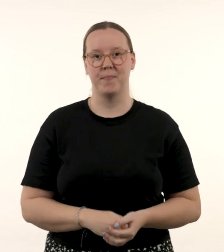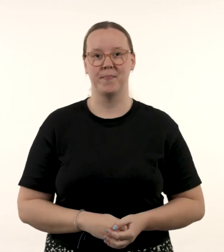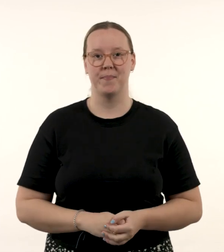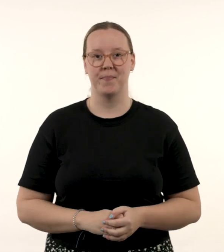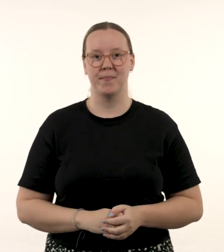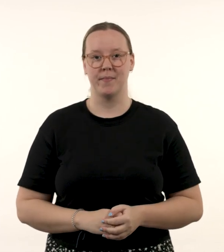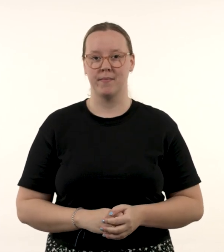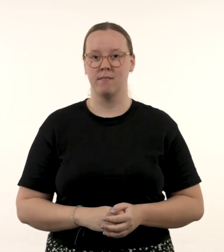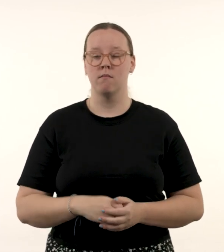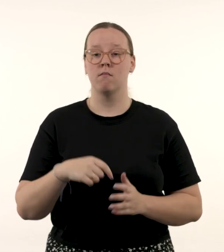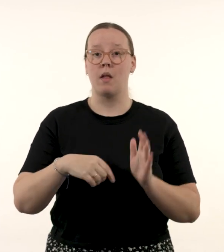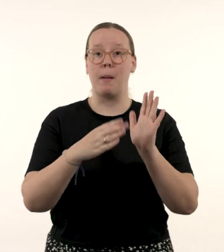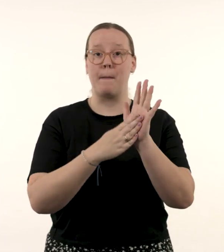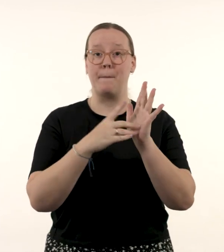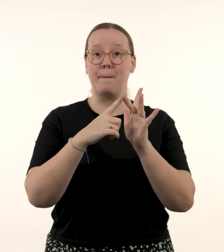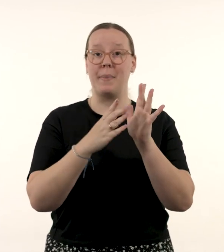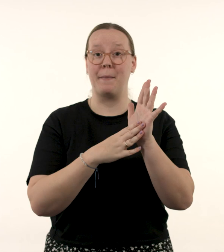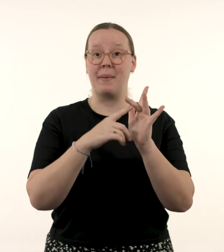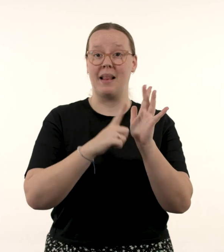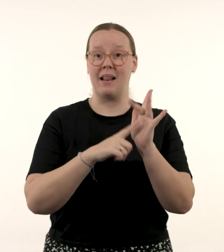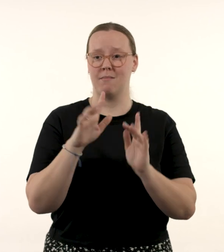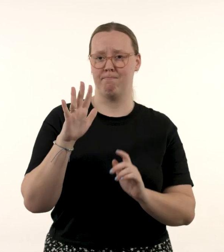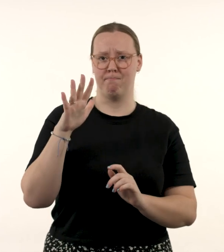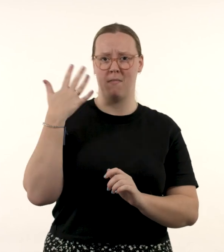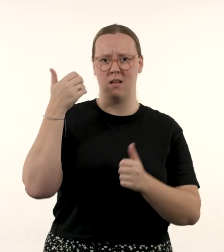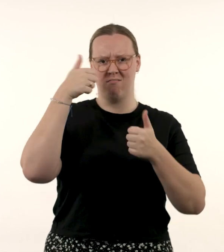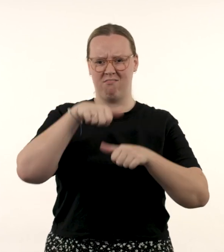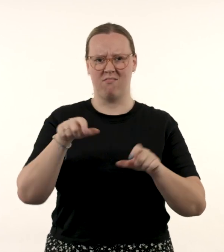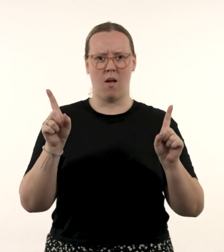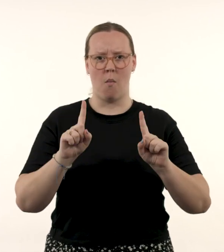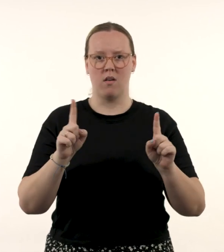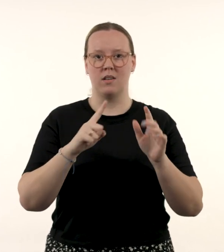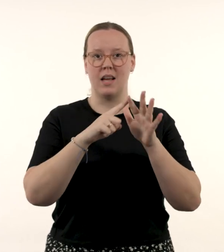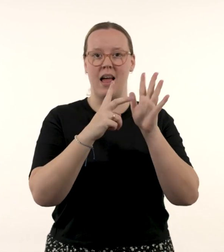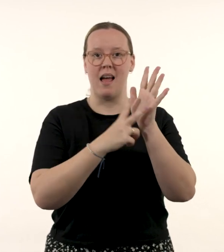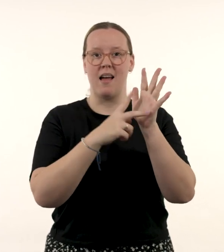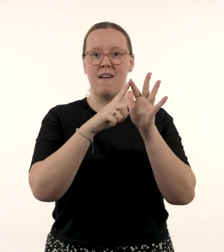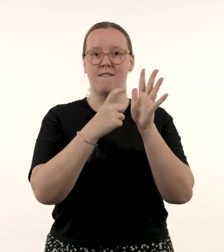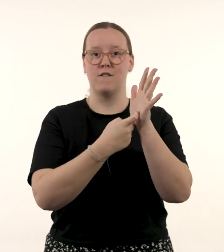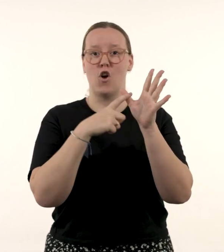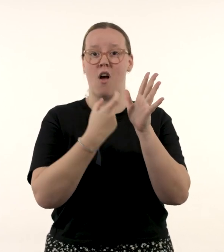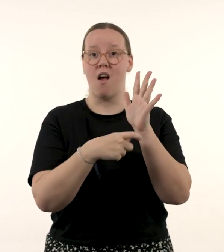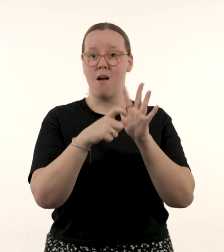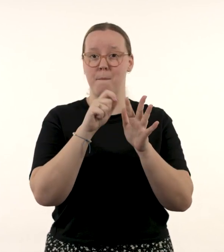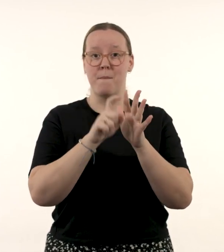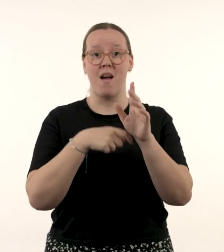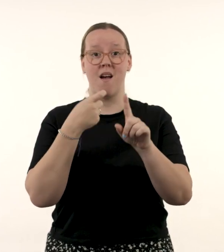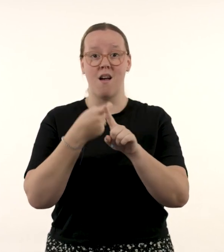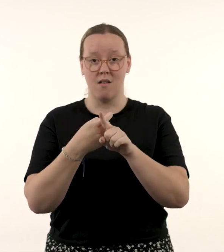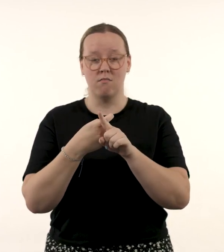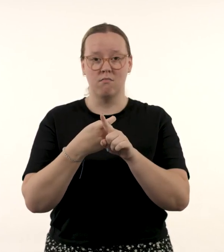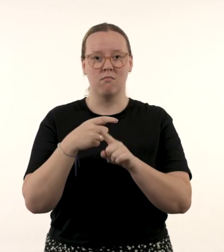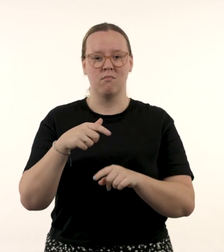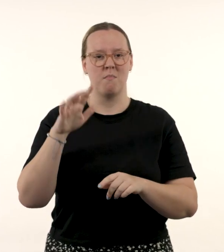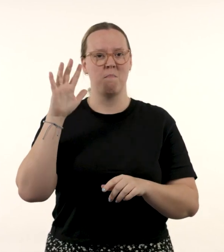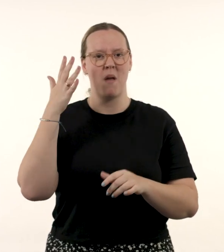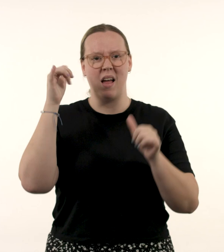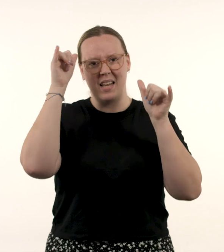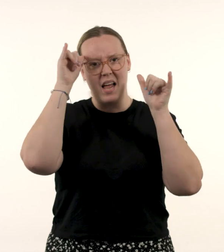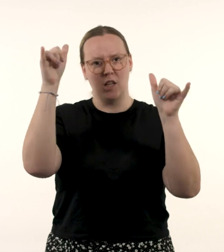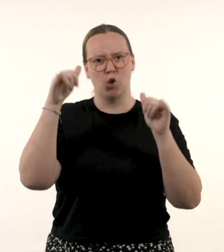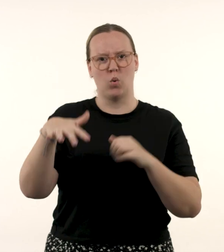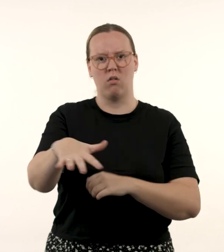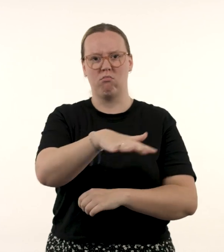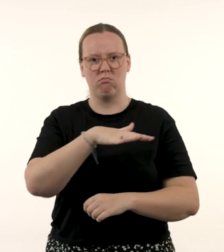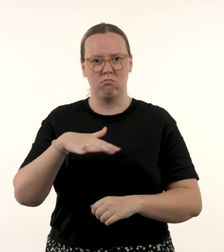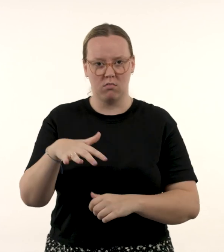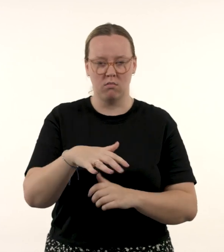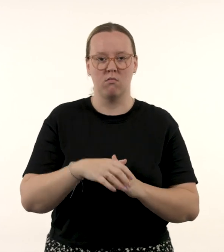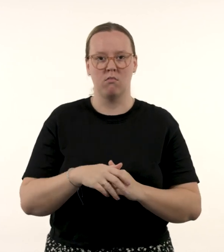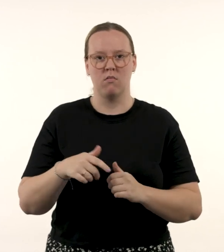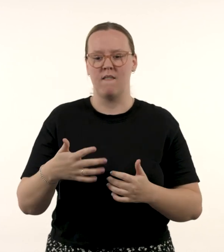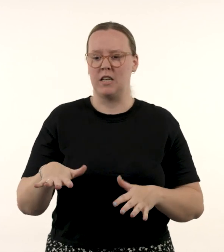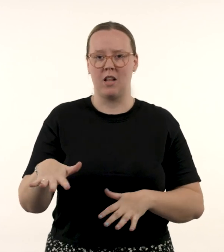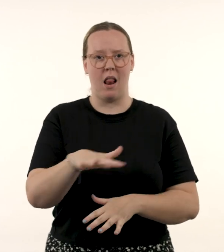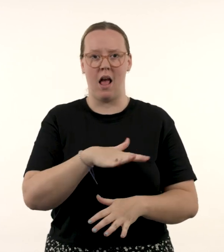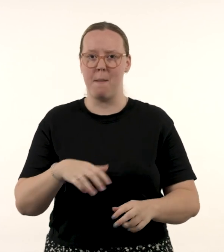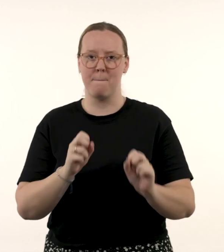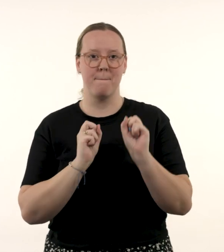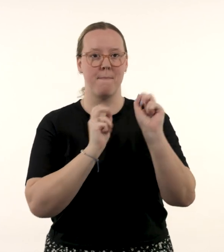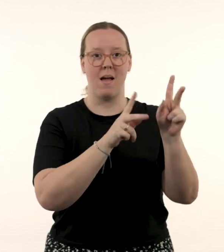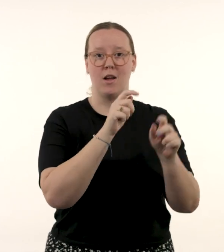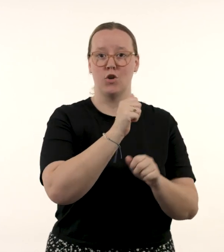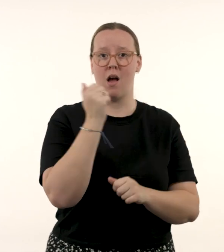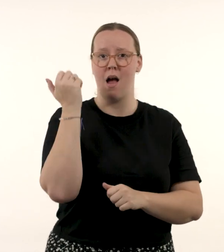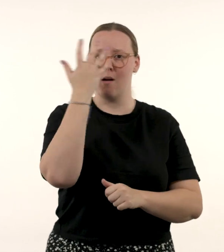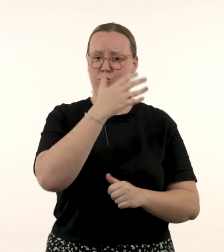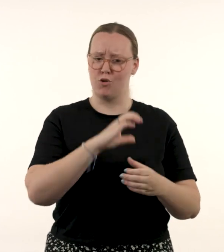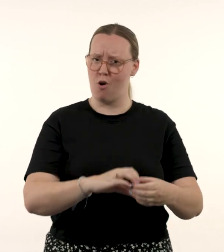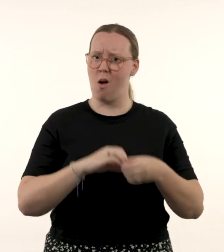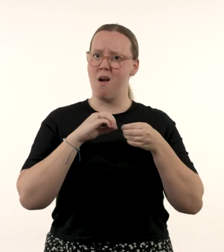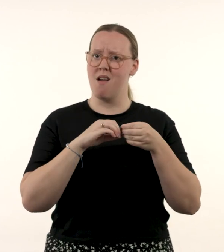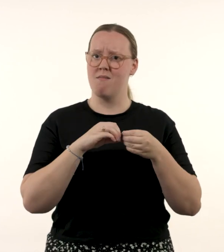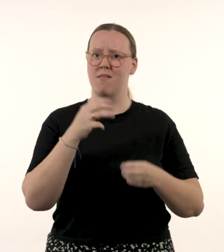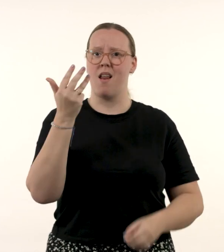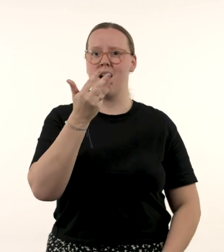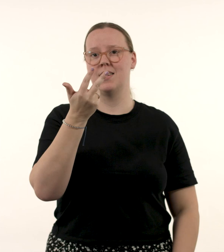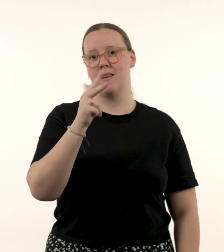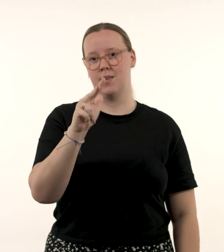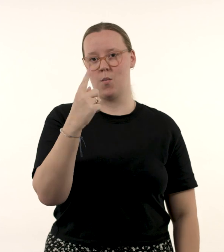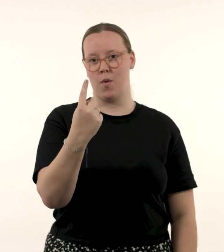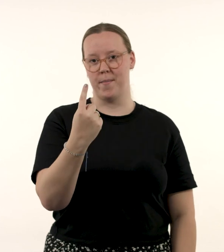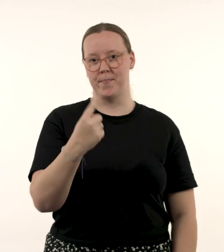Mimili was formerly known as Everard Park, which was a cattle station that was returned to Aboriginal ownership in 1981.